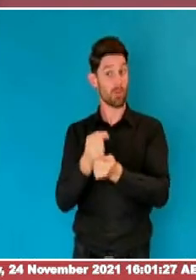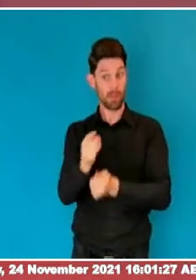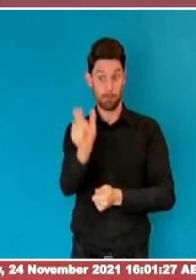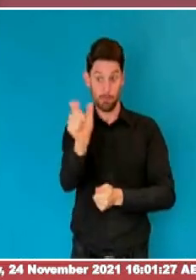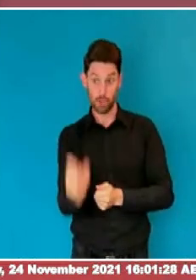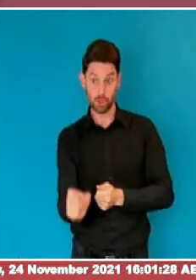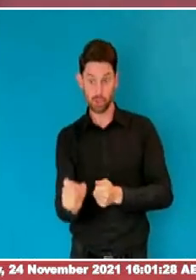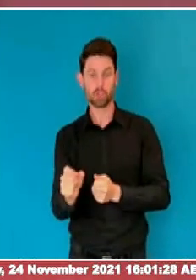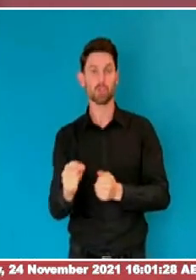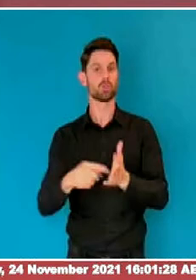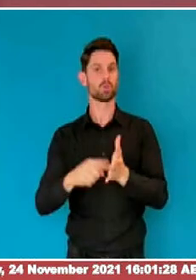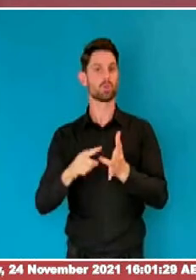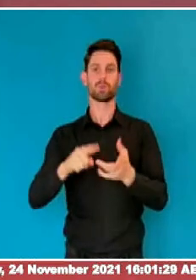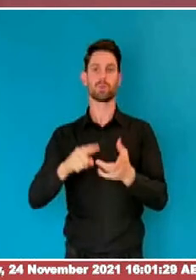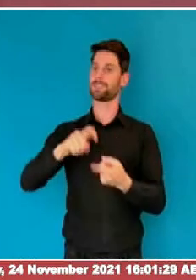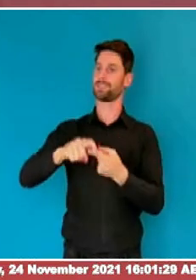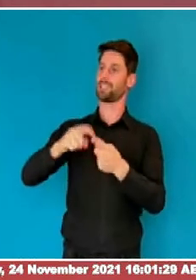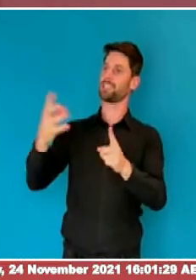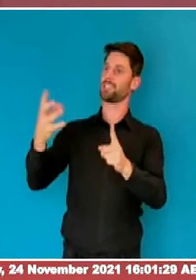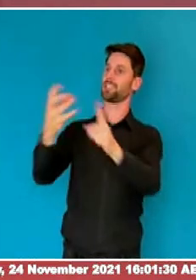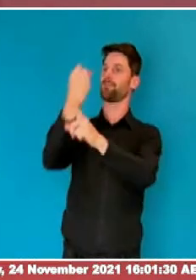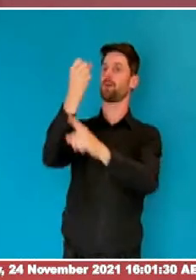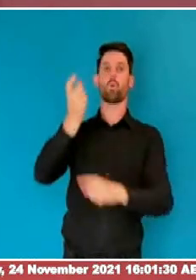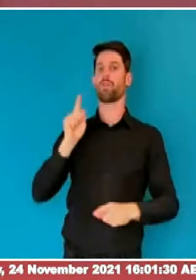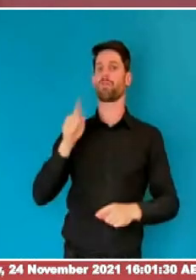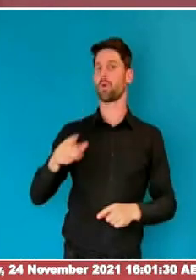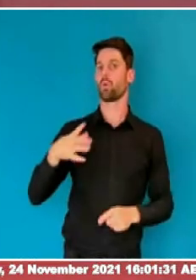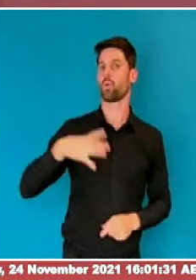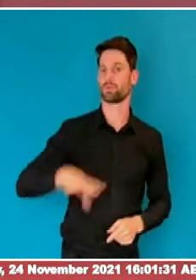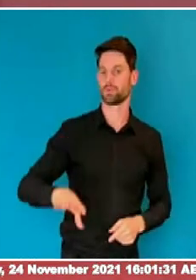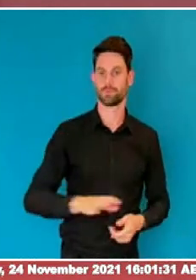achieve the ultimate goal that they wanted to be in.